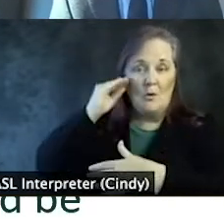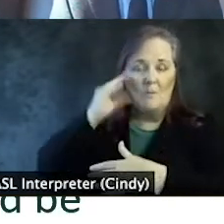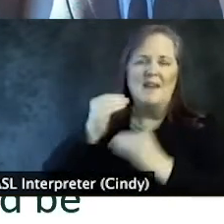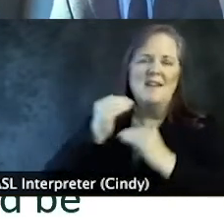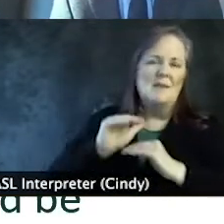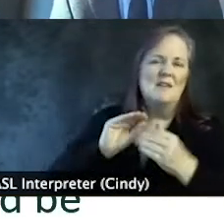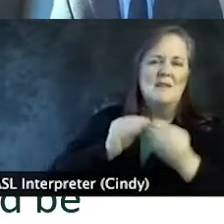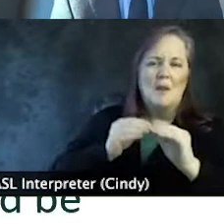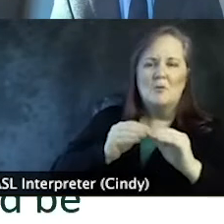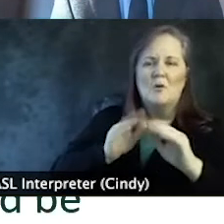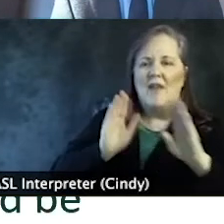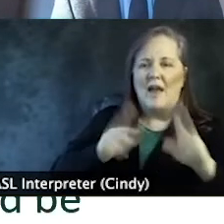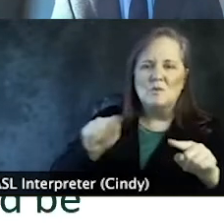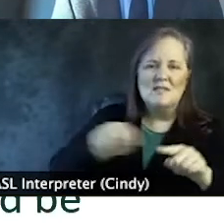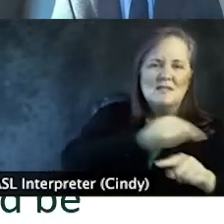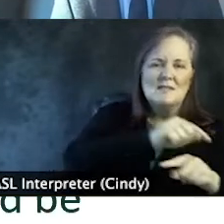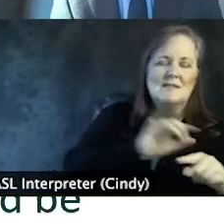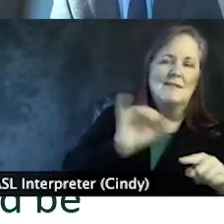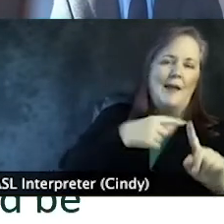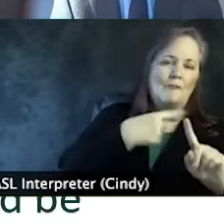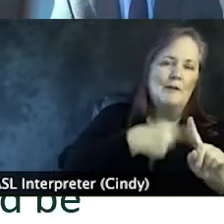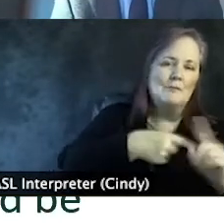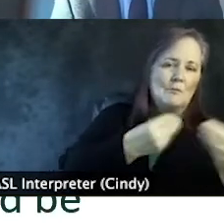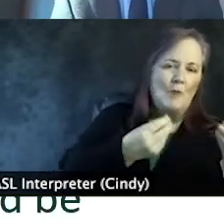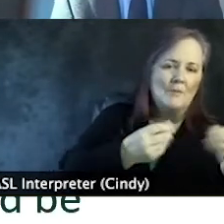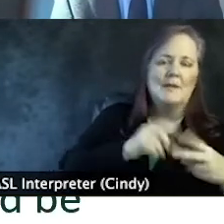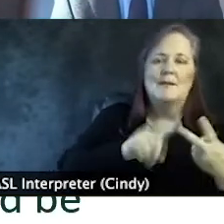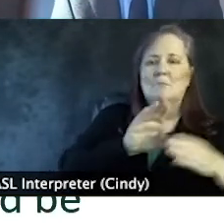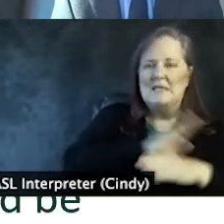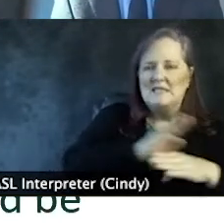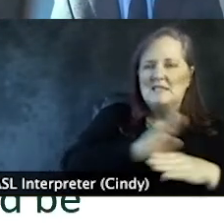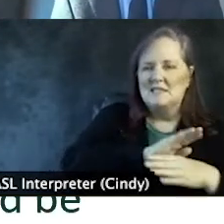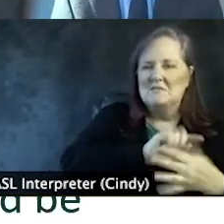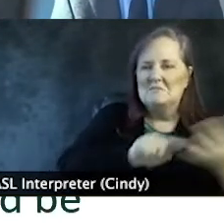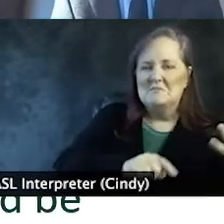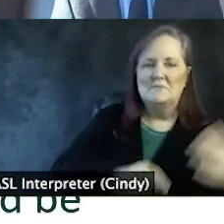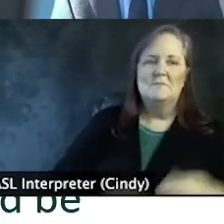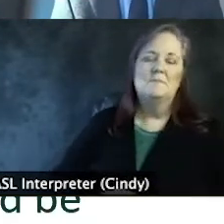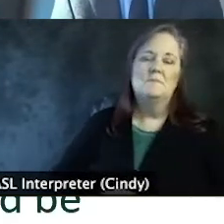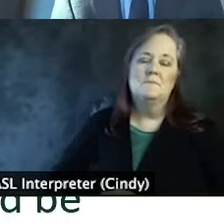The measure also places a limit on the amount of tax savings that can be received for higher-value inherited properties.